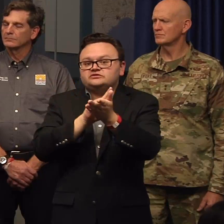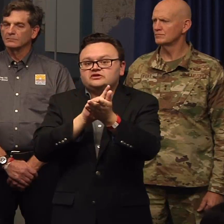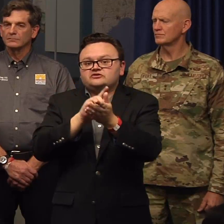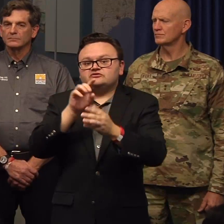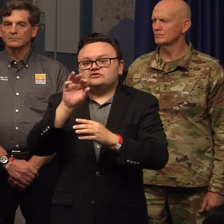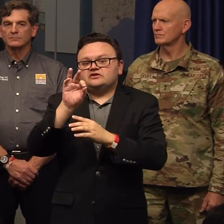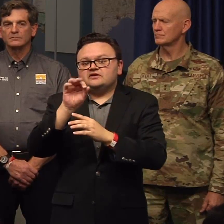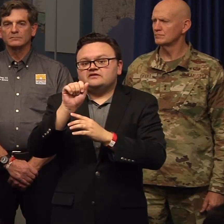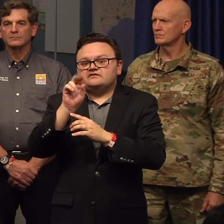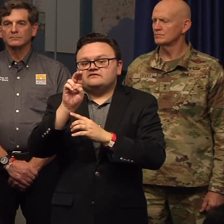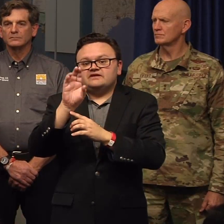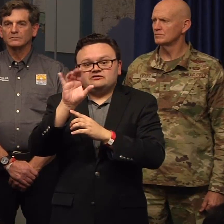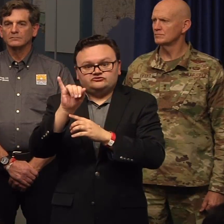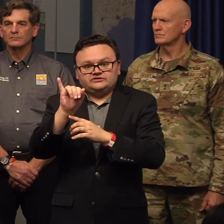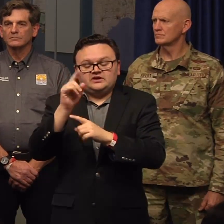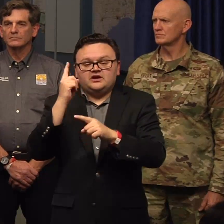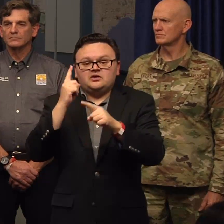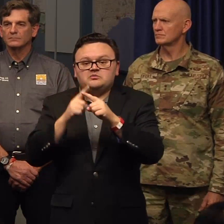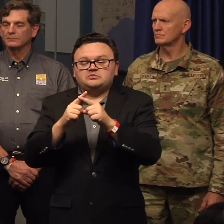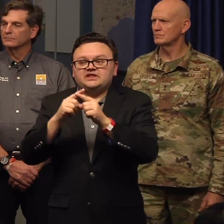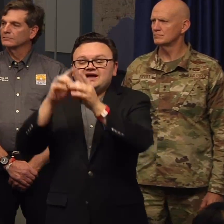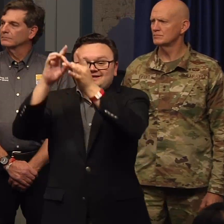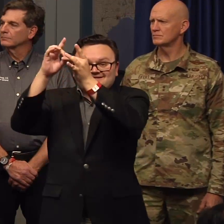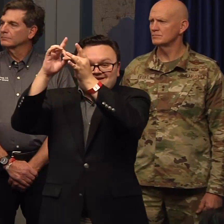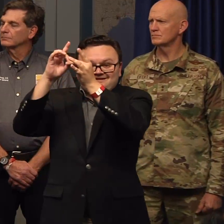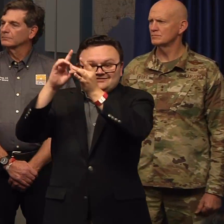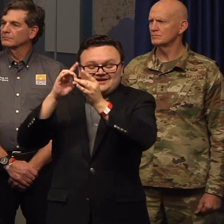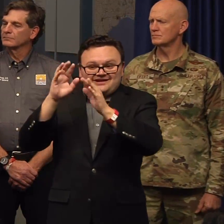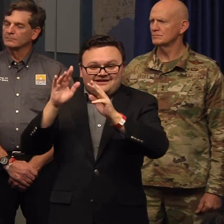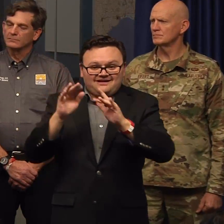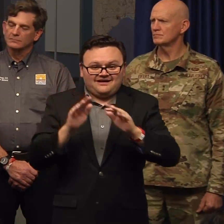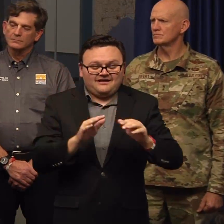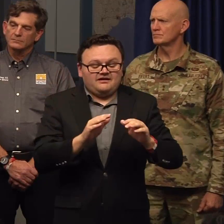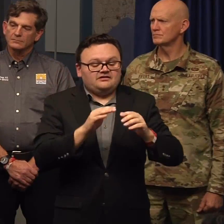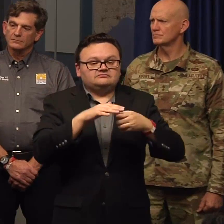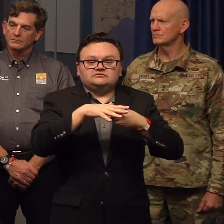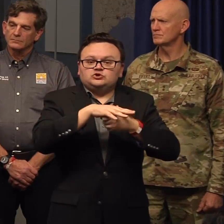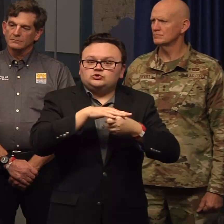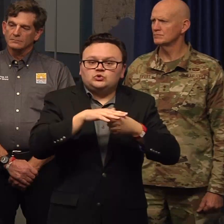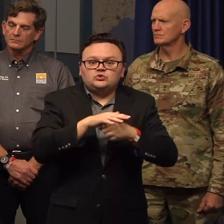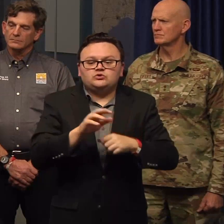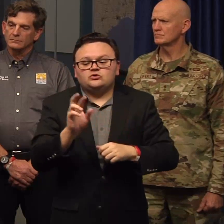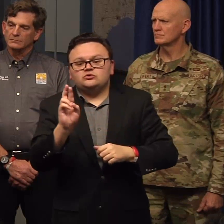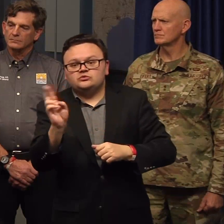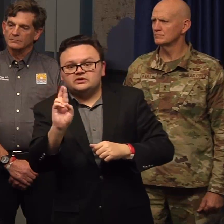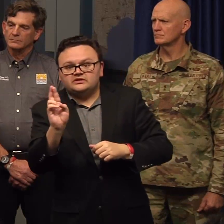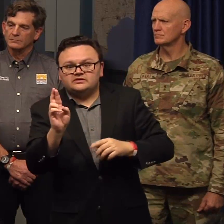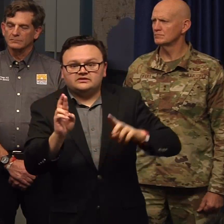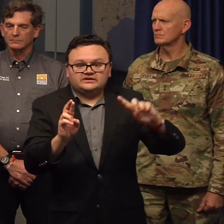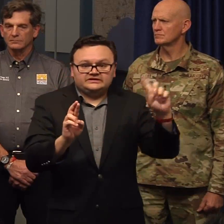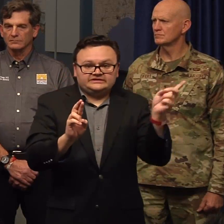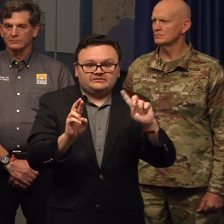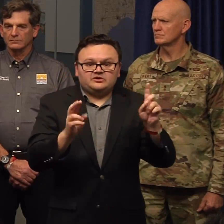PARTY. THE PRESIDENT HAS BEEN GREAT TO WORK WITH. HE UNDERSTANDS FLORIDA. I NEED TO TALK TO HIM TODAY ABOUT SOME OF THE THINGS I MENTIONED TODAY. THE FOLKS, BDP, EVERYONE HAS